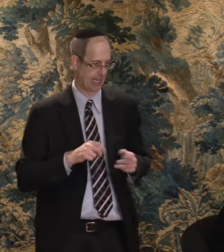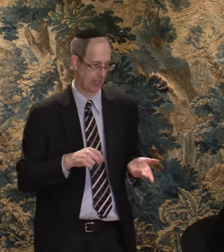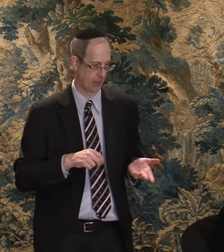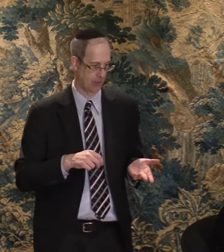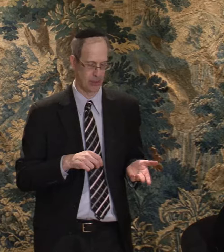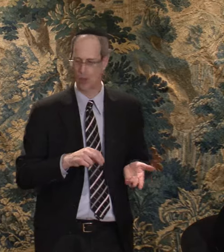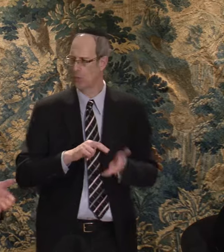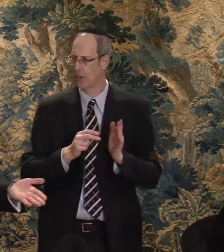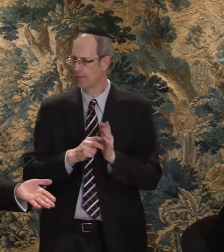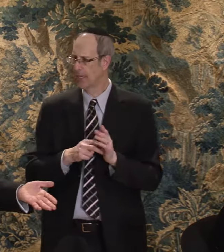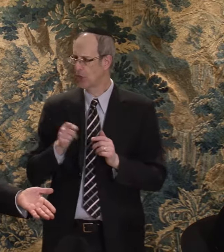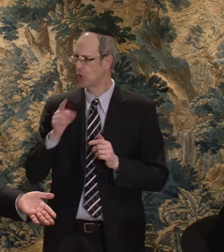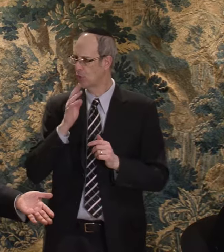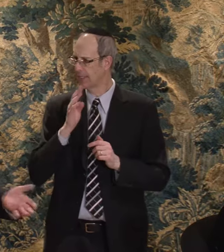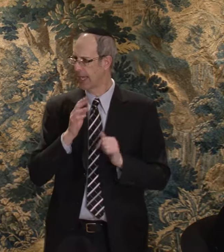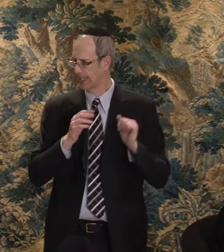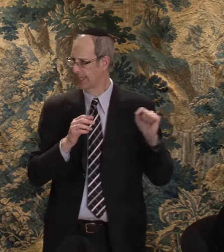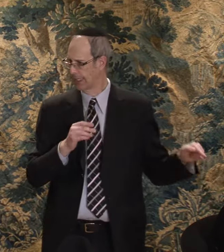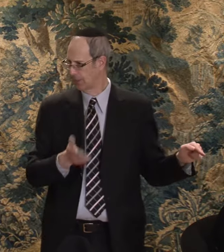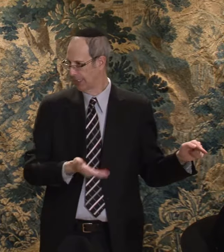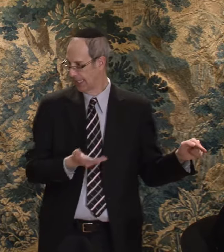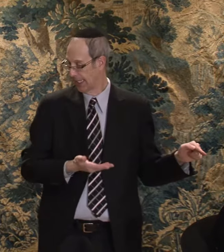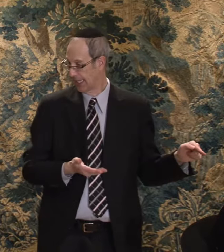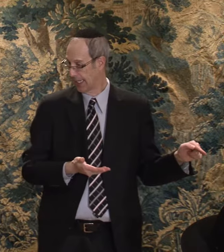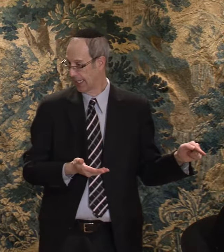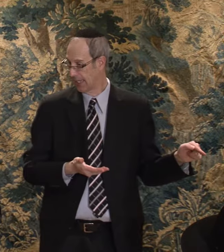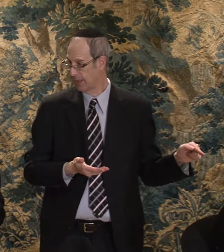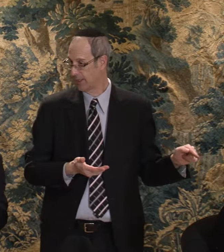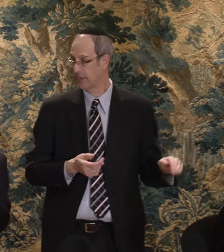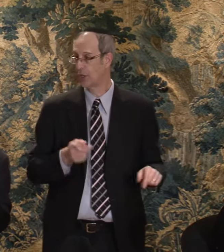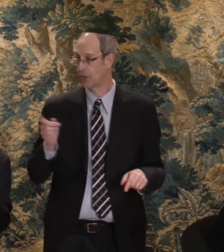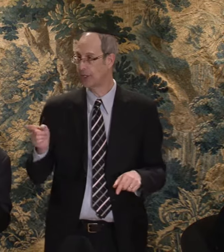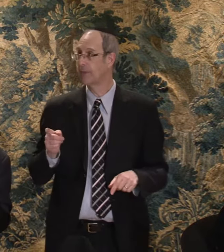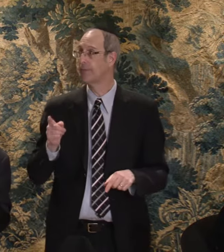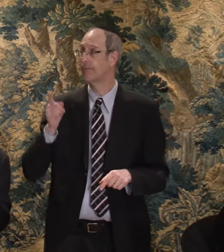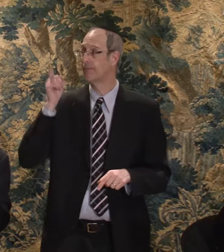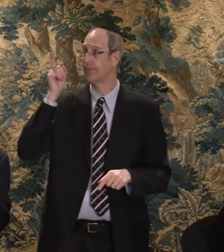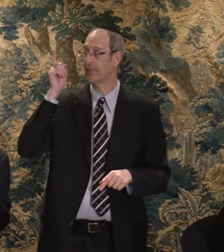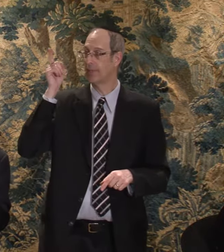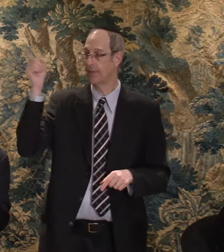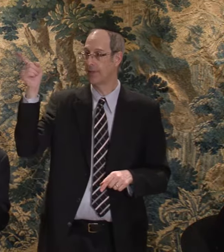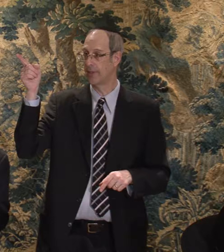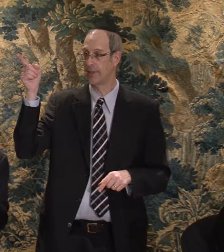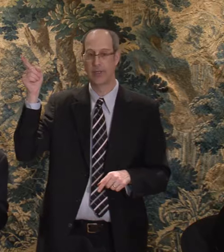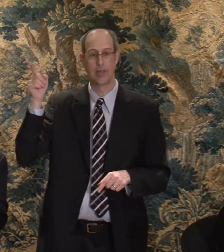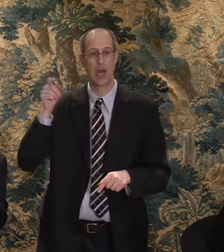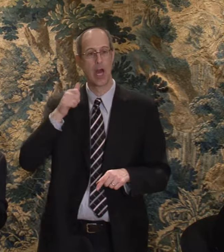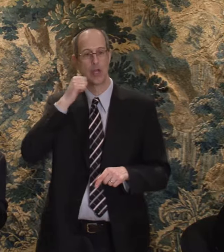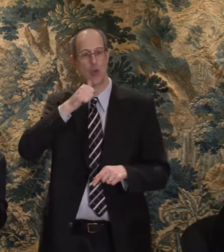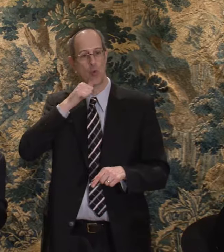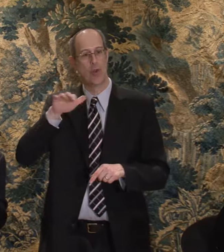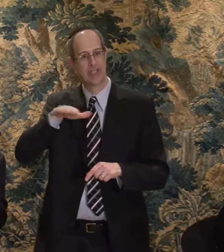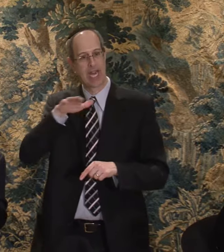what do you mean didn't you say because there are Schwab is here he points to the esses notion he says to see Rebbetzin Schwab she's coming tomorrow